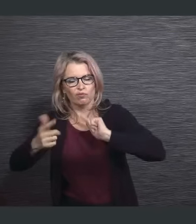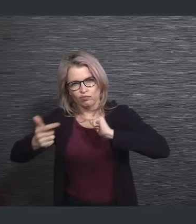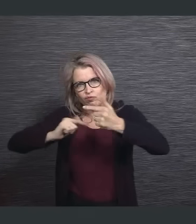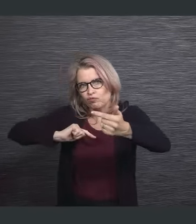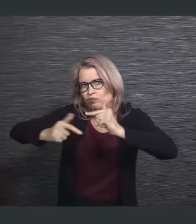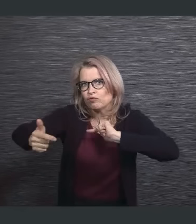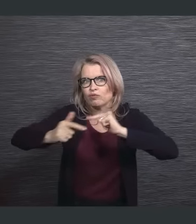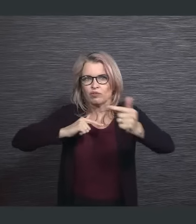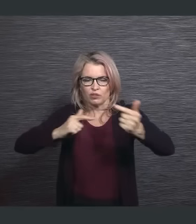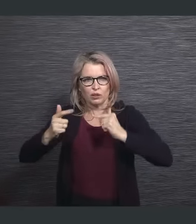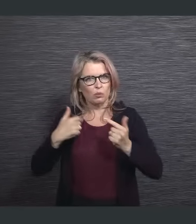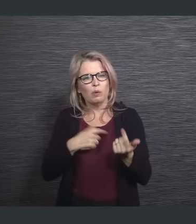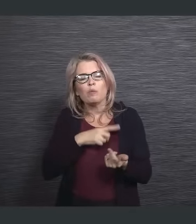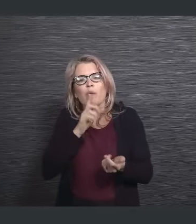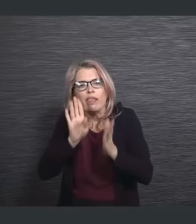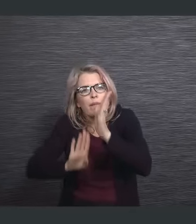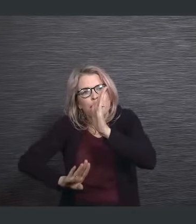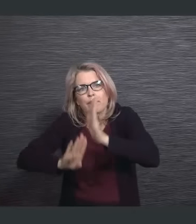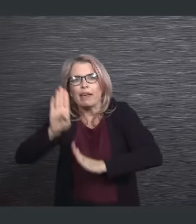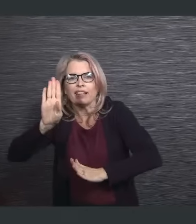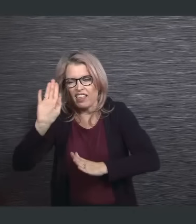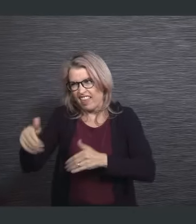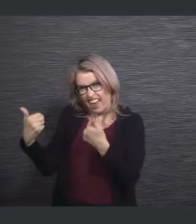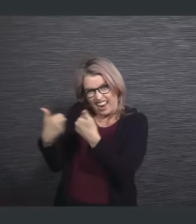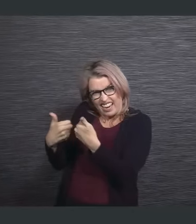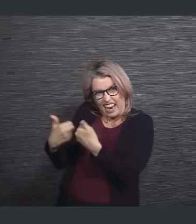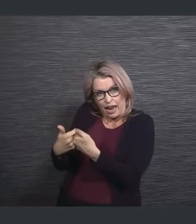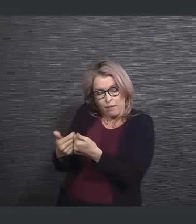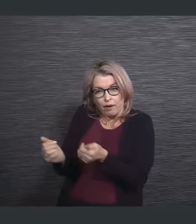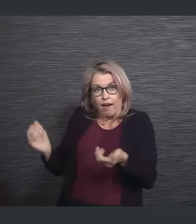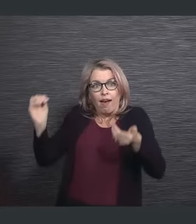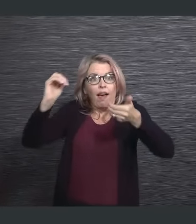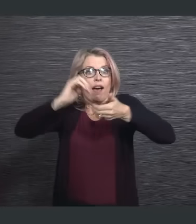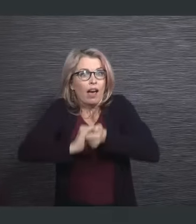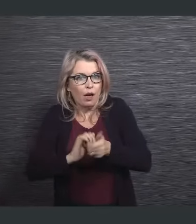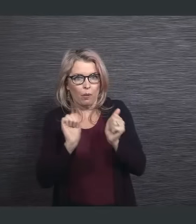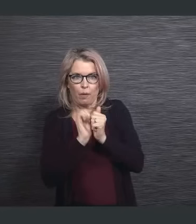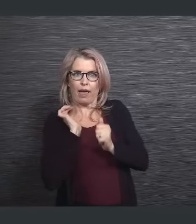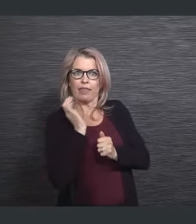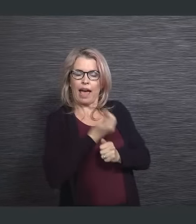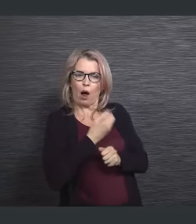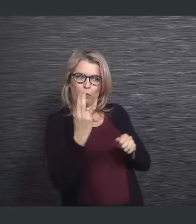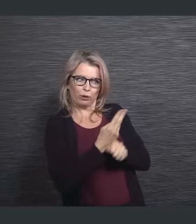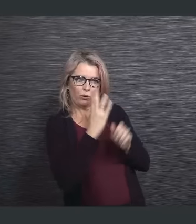where we're almost building the game jointly with our community. It's not just our ideas.